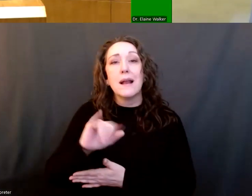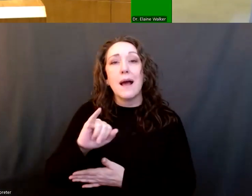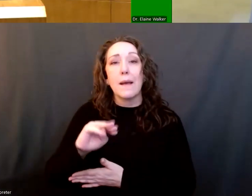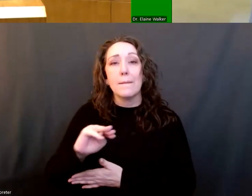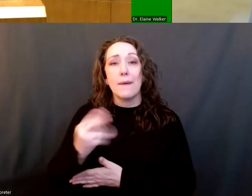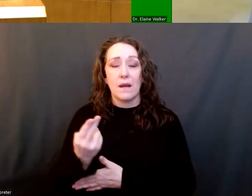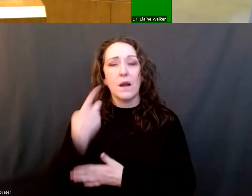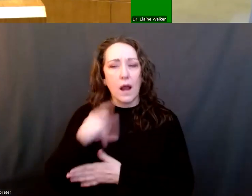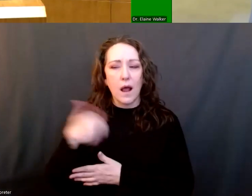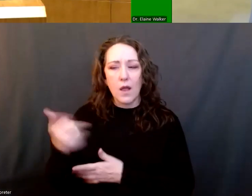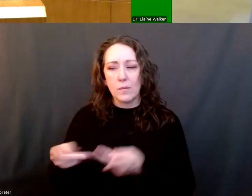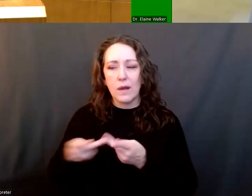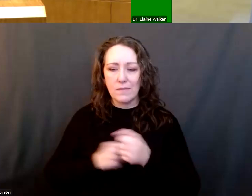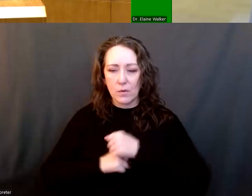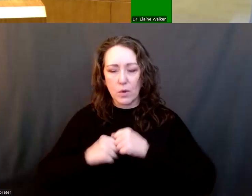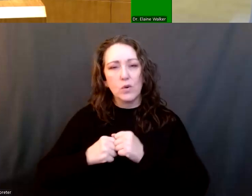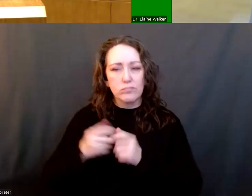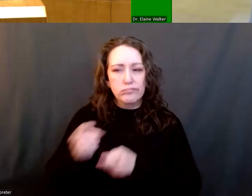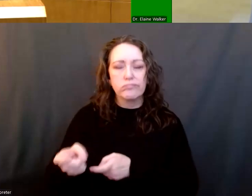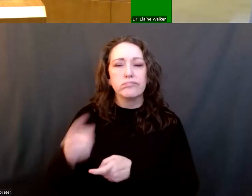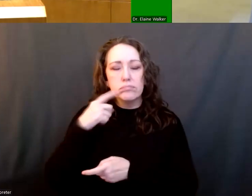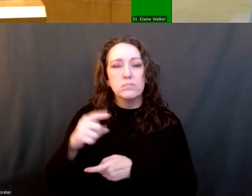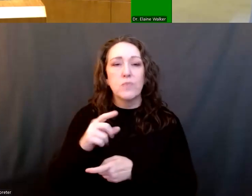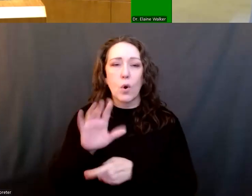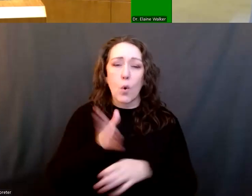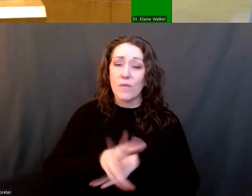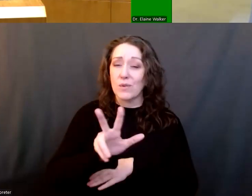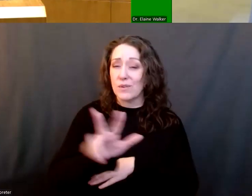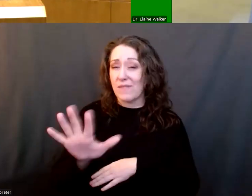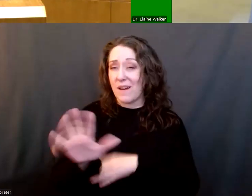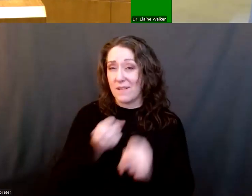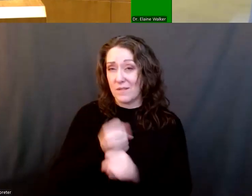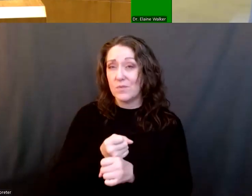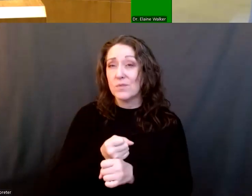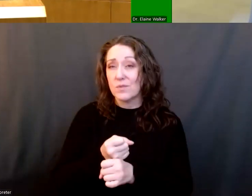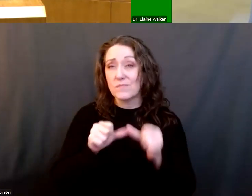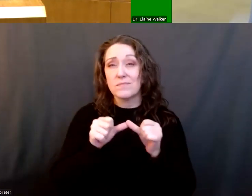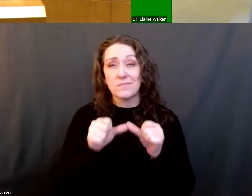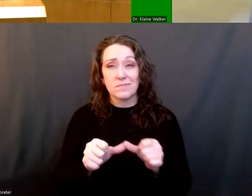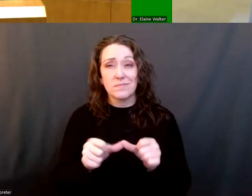foundations for example for over 35 years uh and for those of you not old enough to know